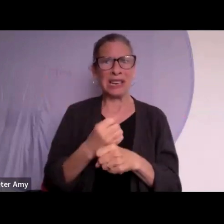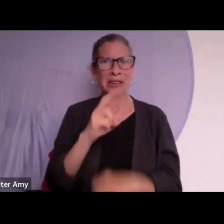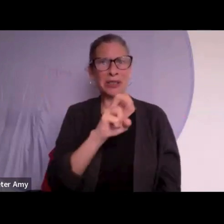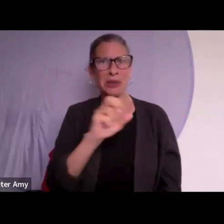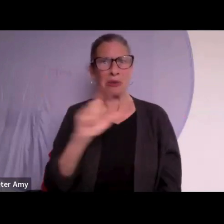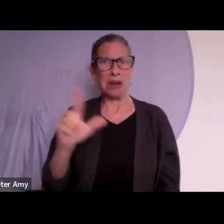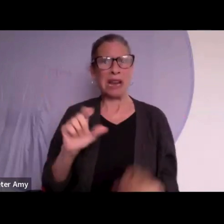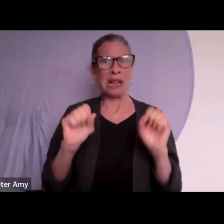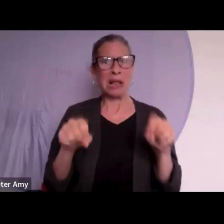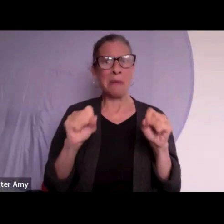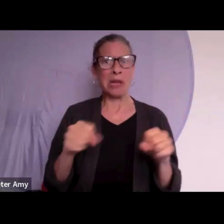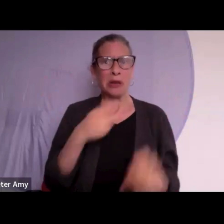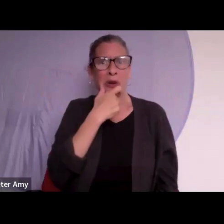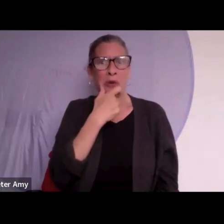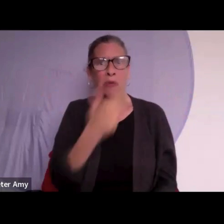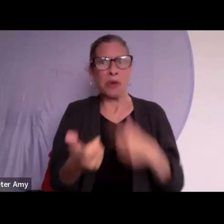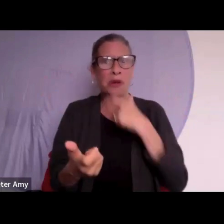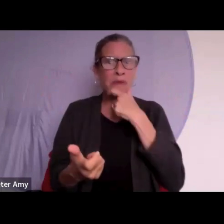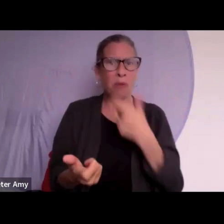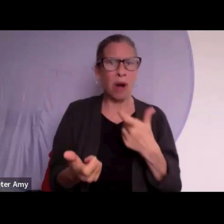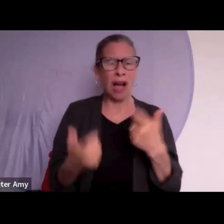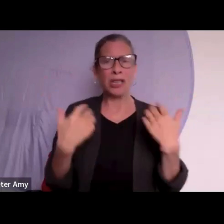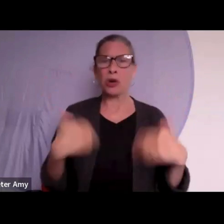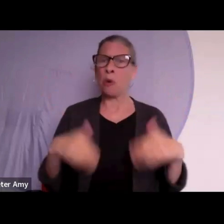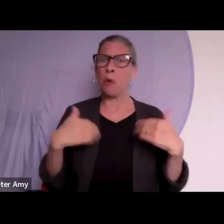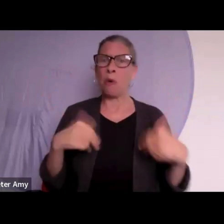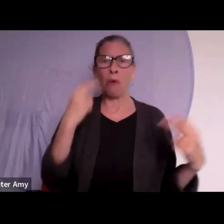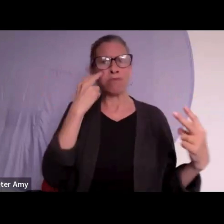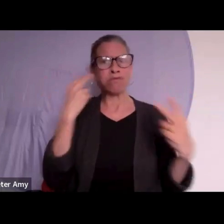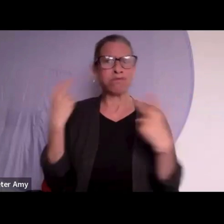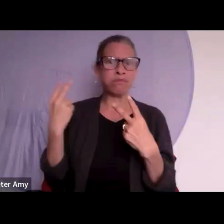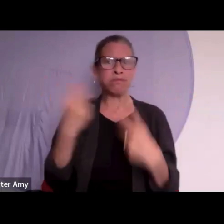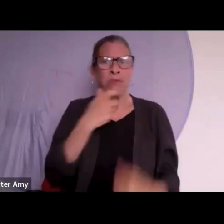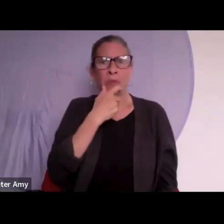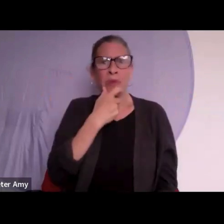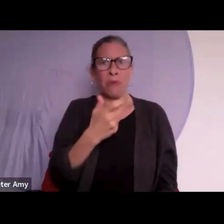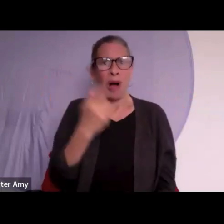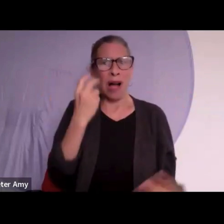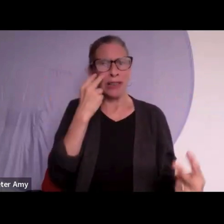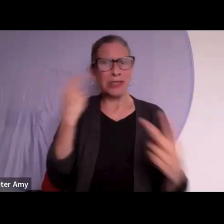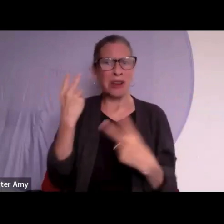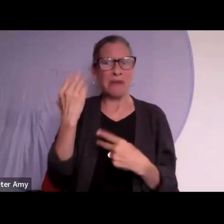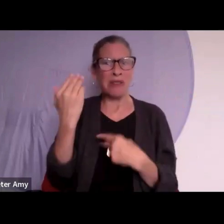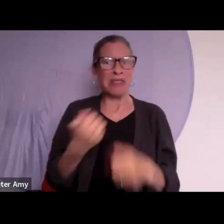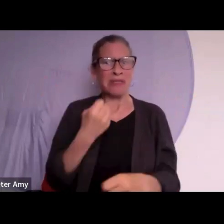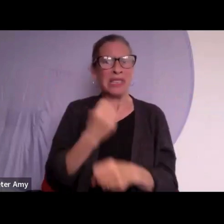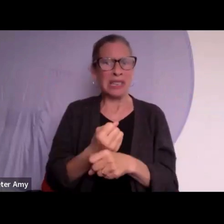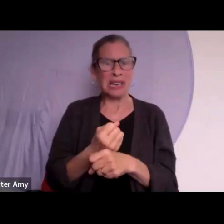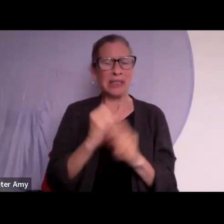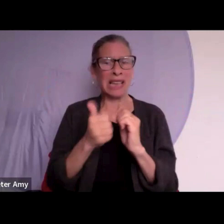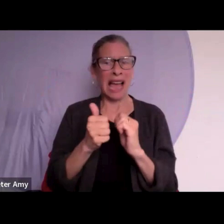have watched, many have been doing the work before us. But we have watched for the last 15 years, how this industry is